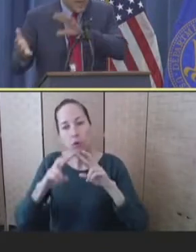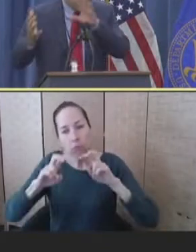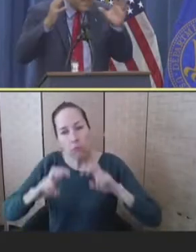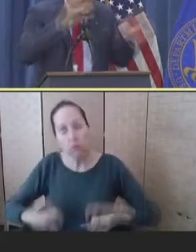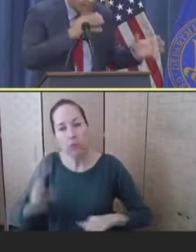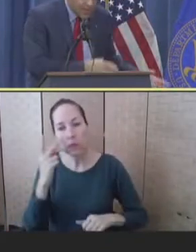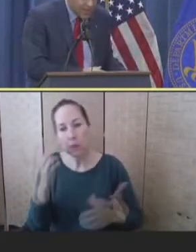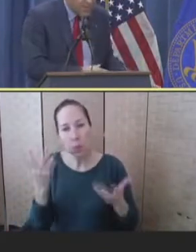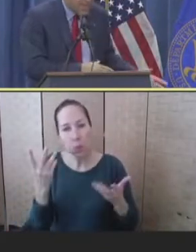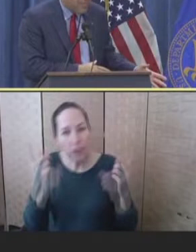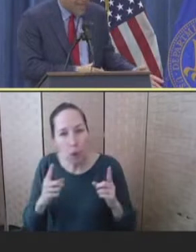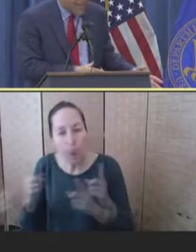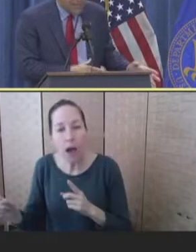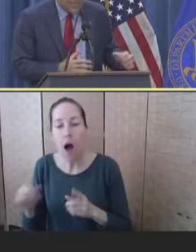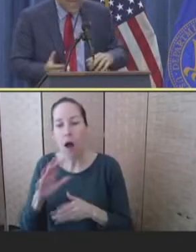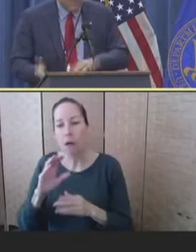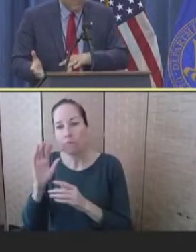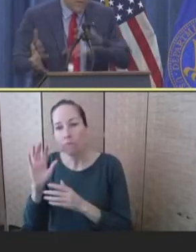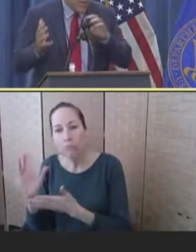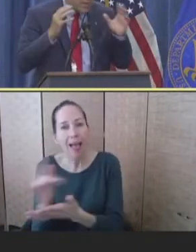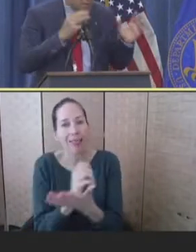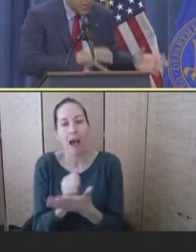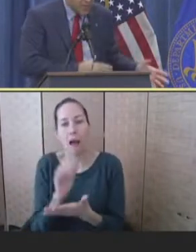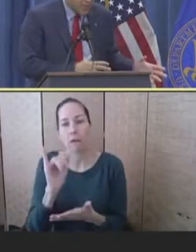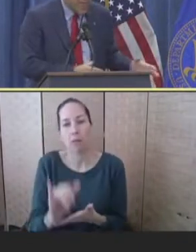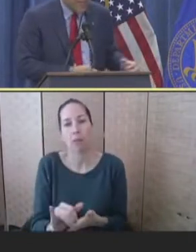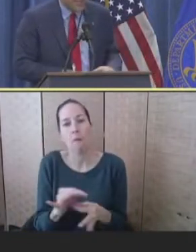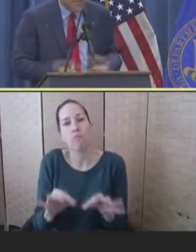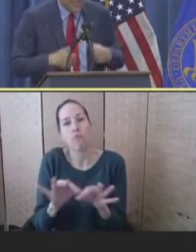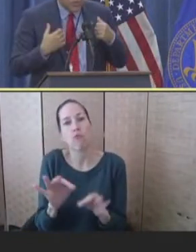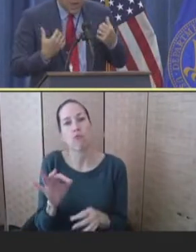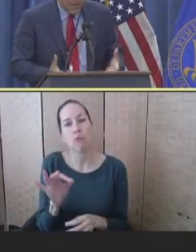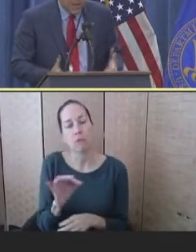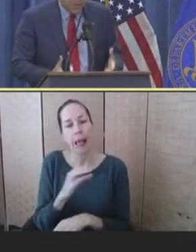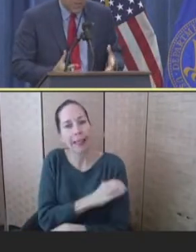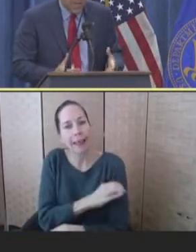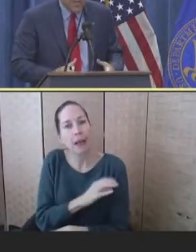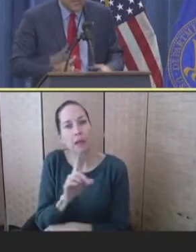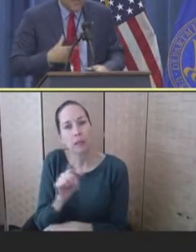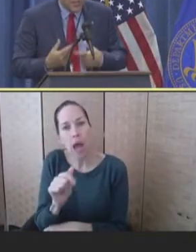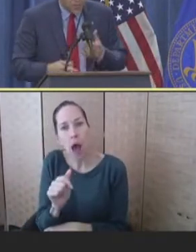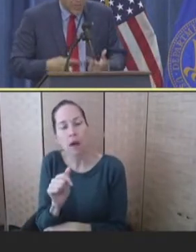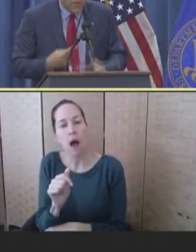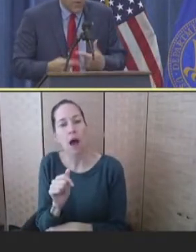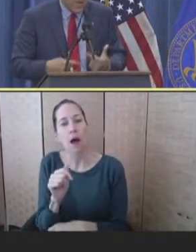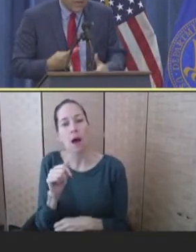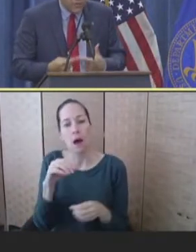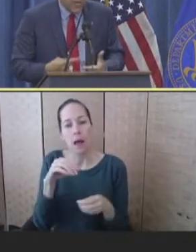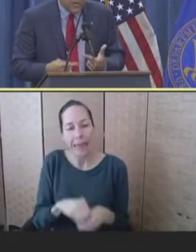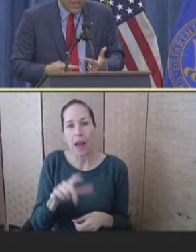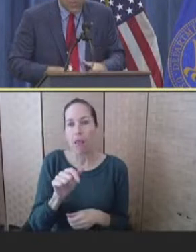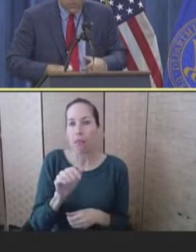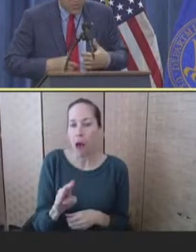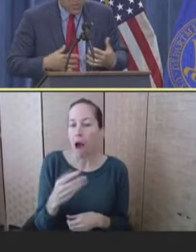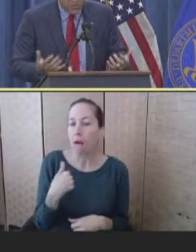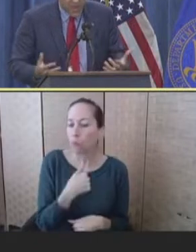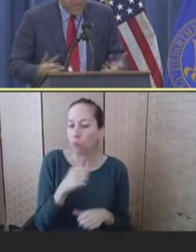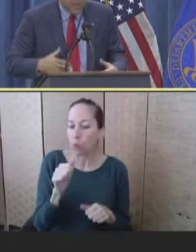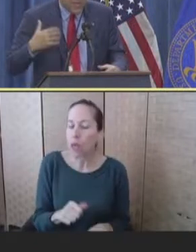all that clinical data back into the lab, bring all those samples back into the lab, try to understand this so we can create new generations or just provide information that